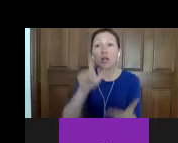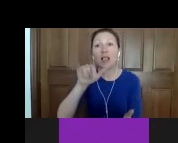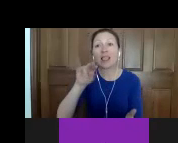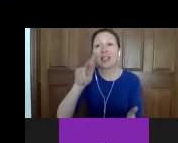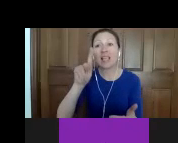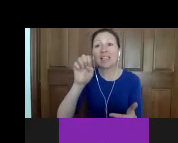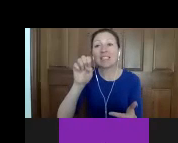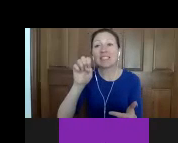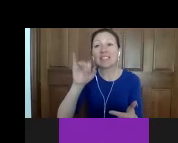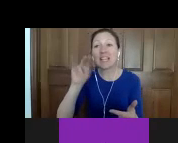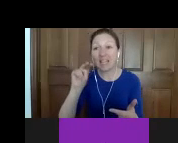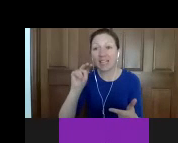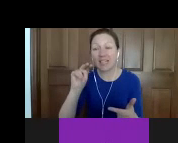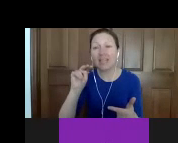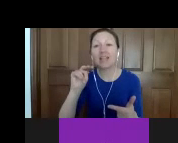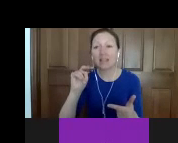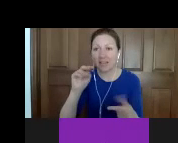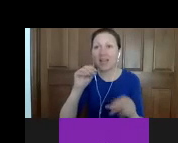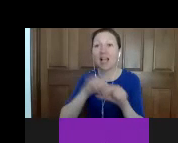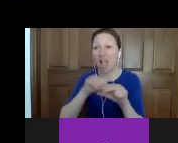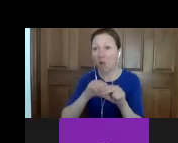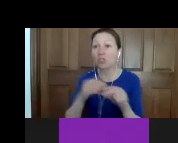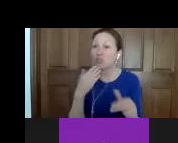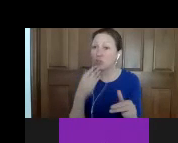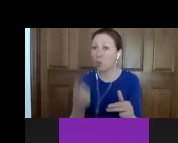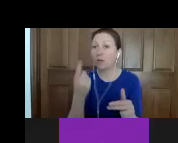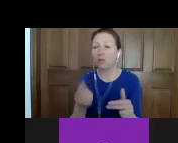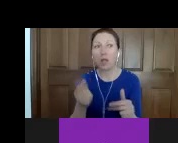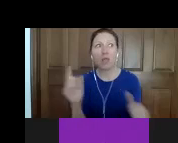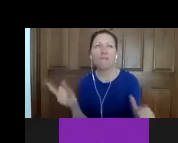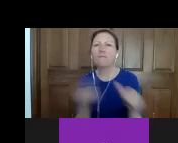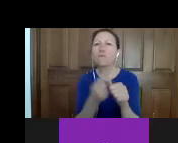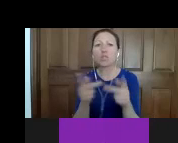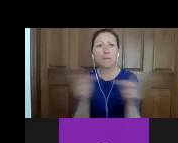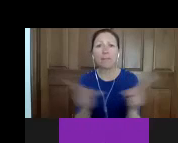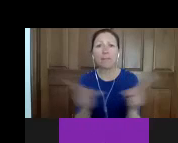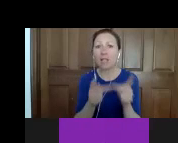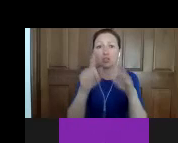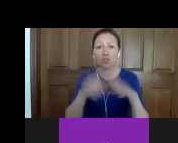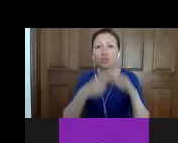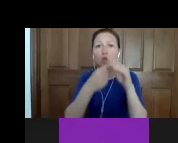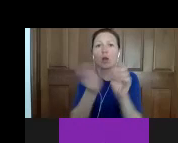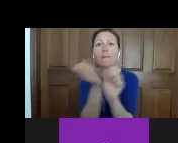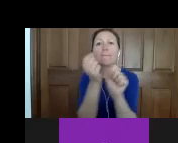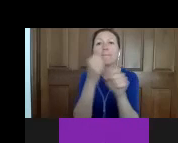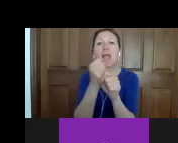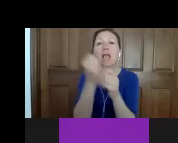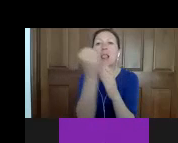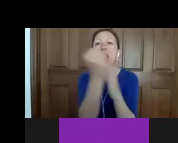is make a list of everyone you already know. Parents, siblings, kids. If you've got adult